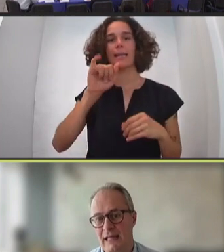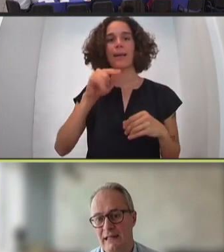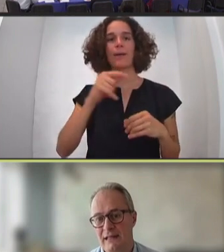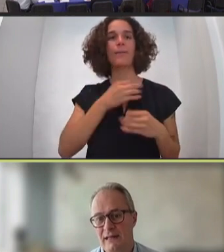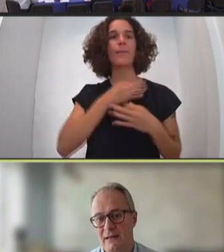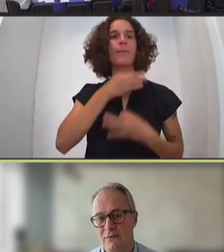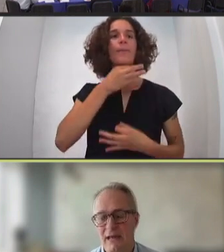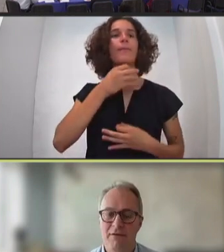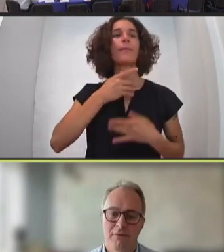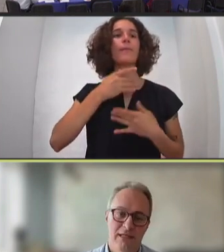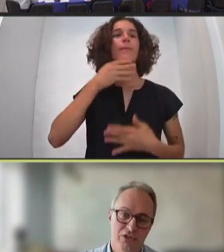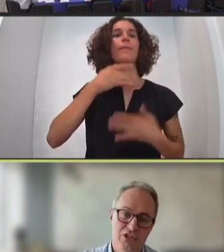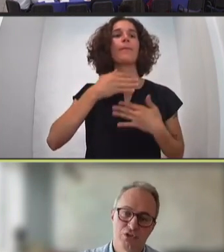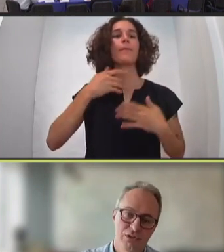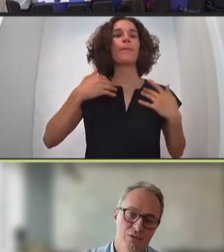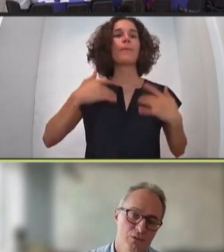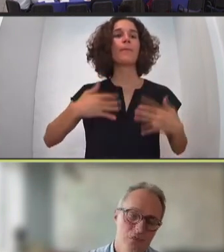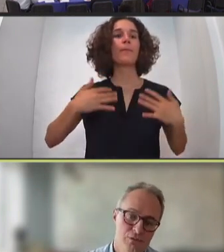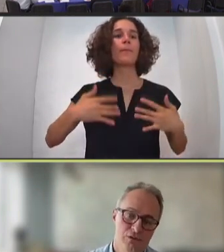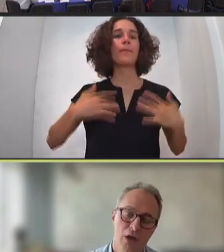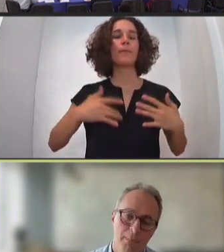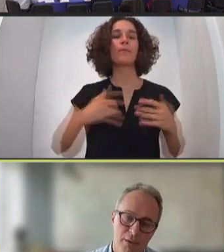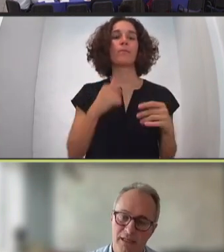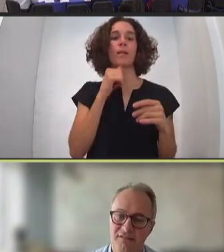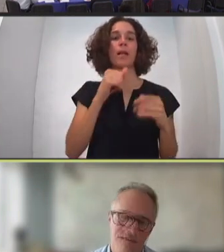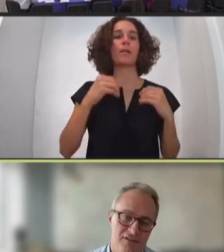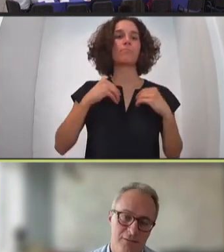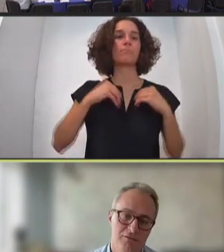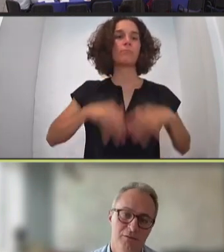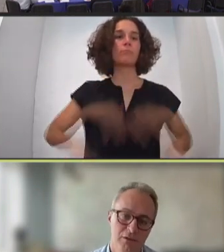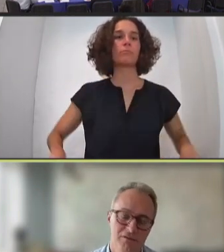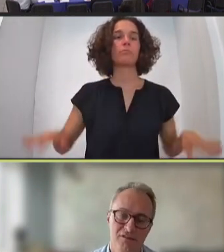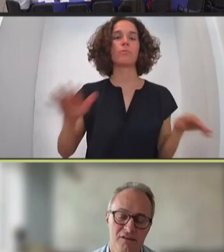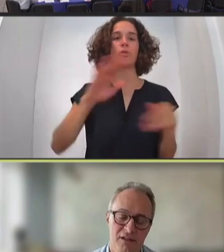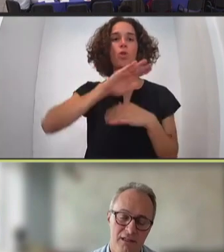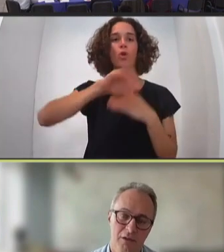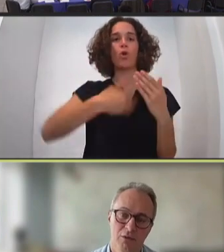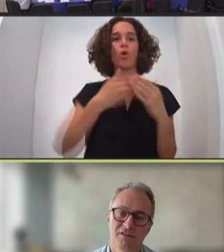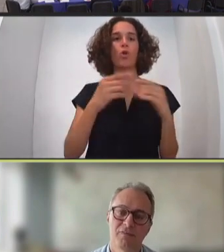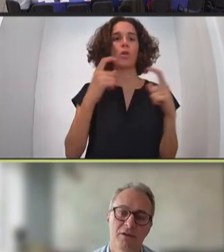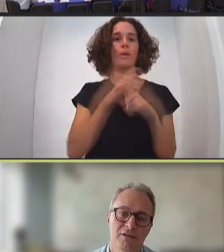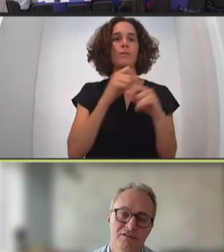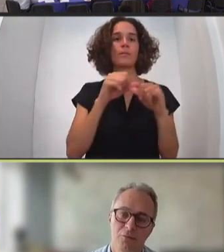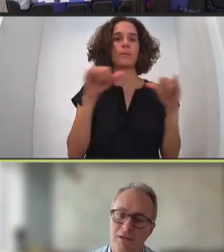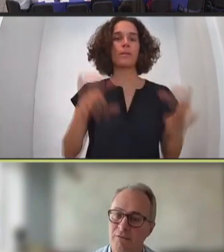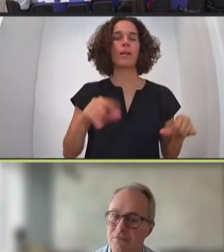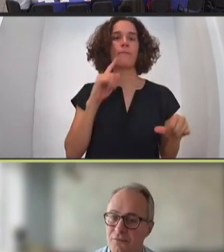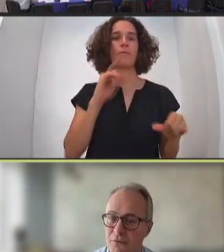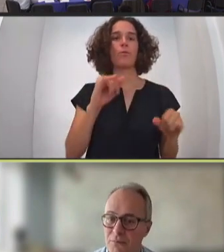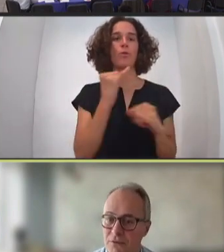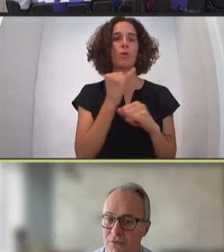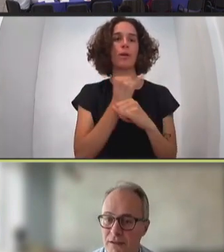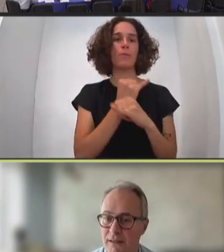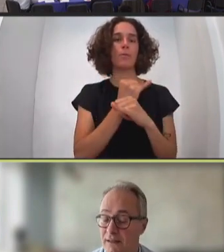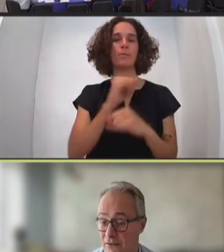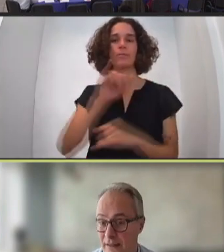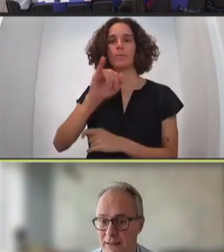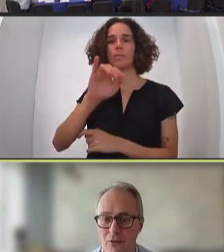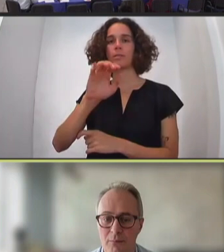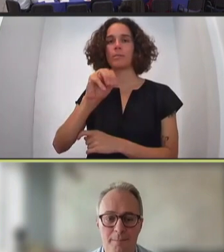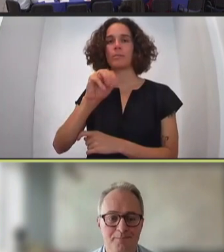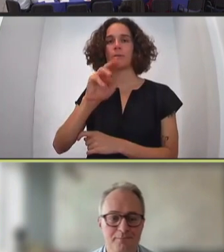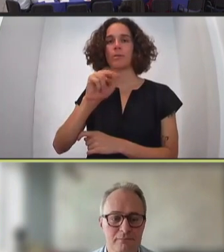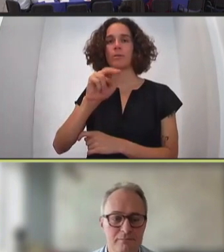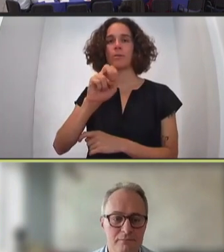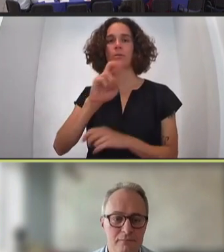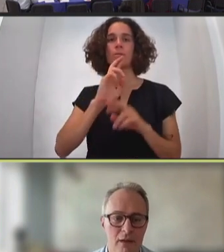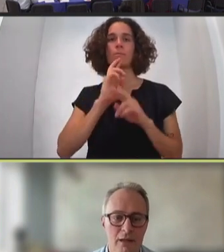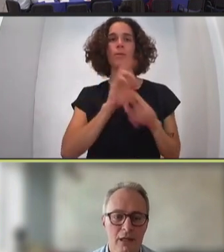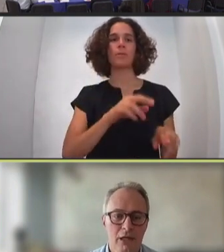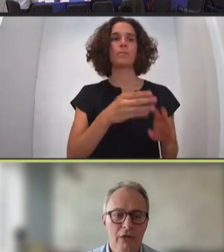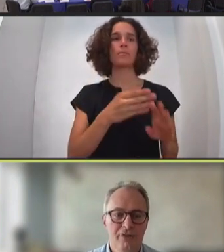and we haven't reached to the whole complex system of immune response when they form granuloma.